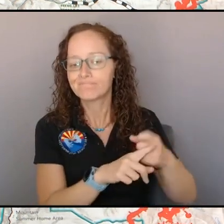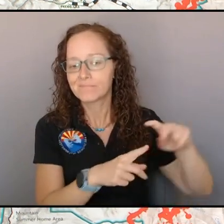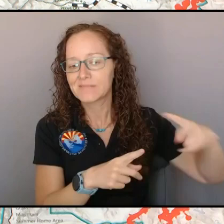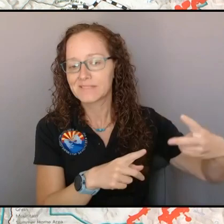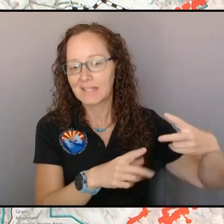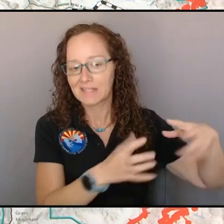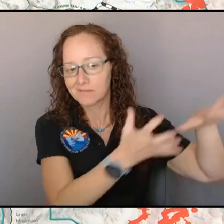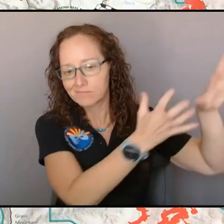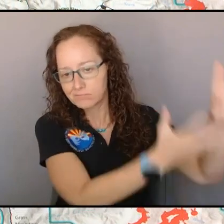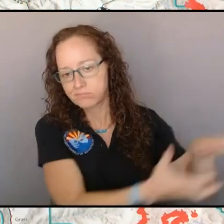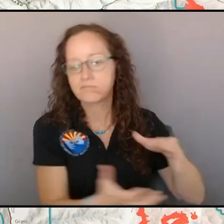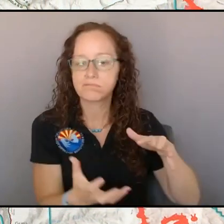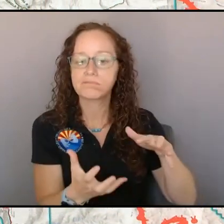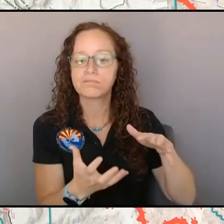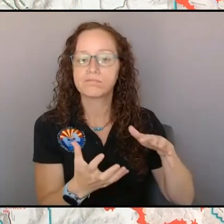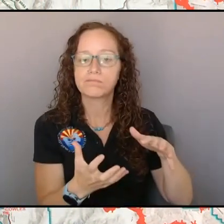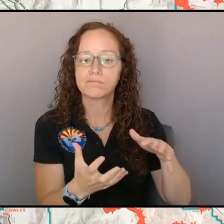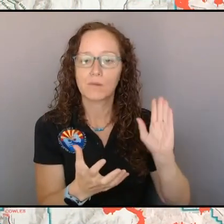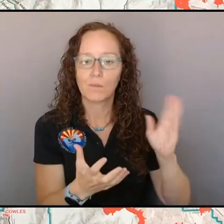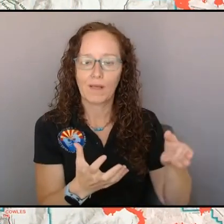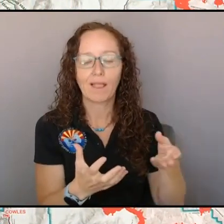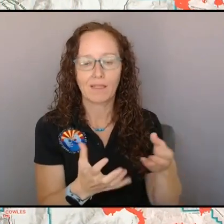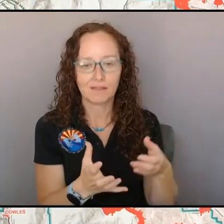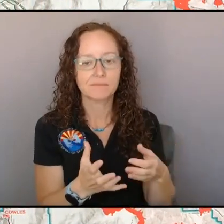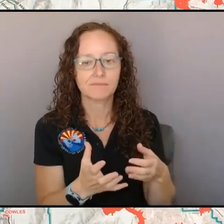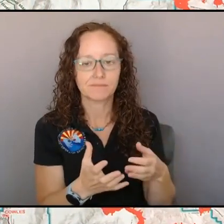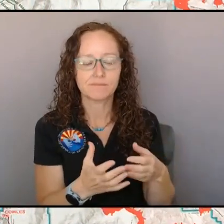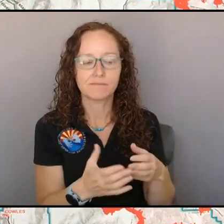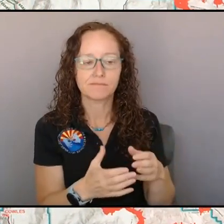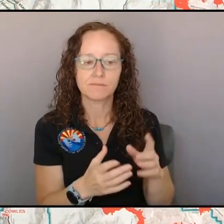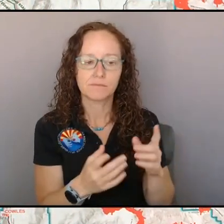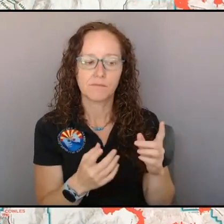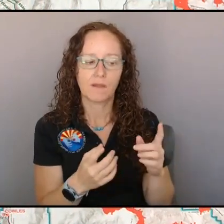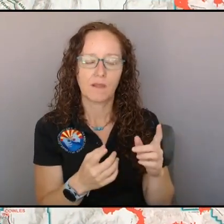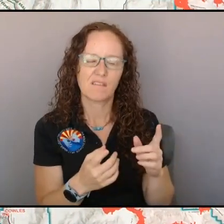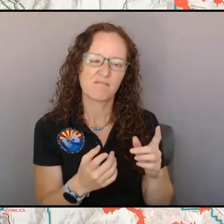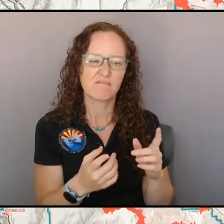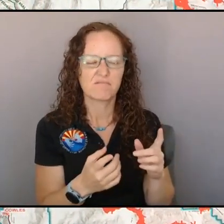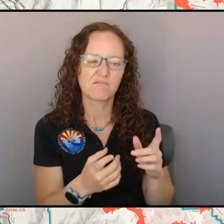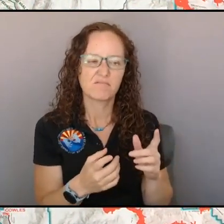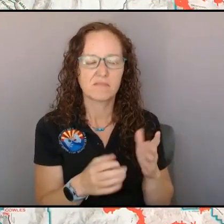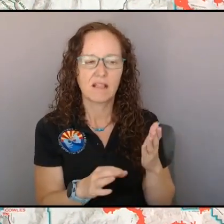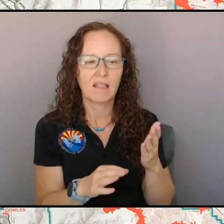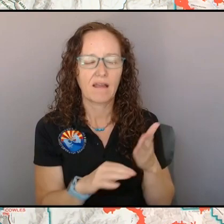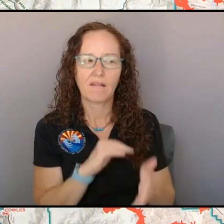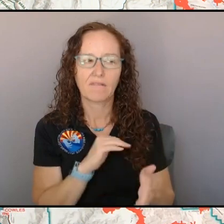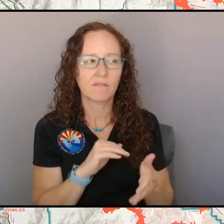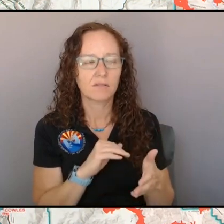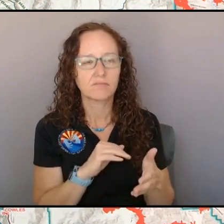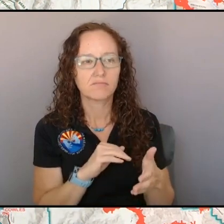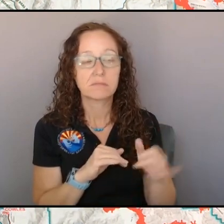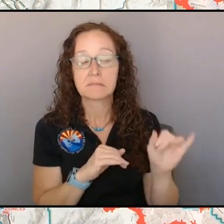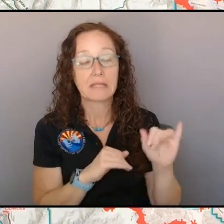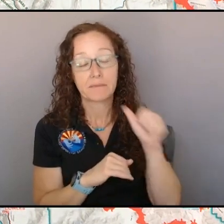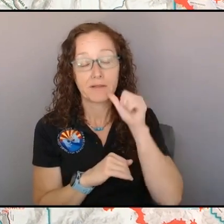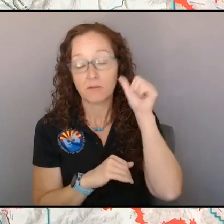come in as we get into the overnight hours. Pretty much like we saw yesterday after 2100, so after